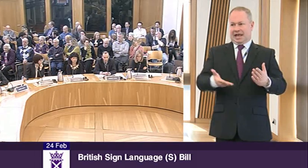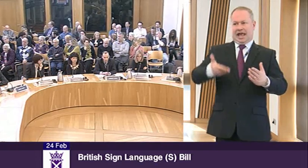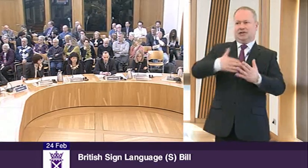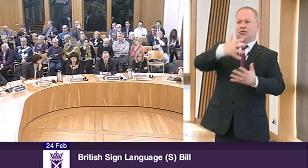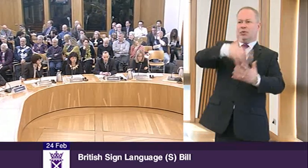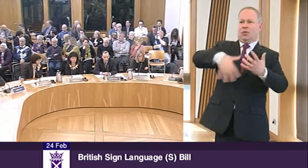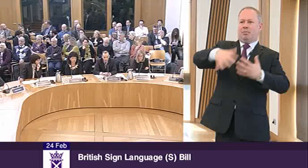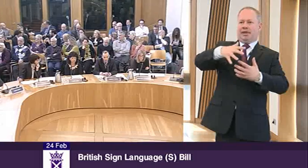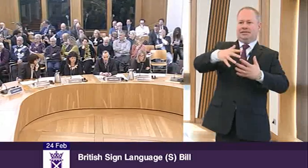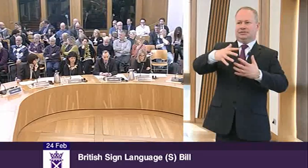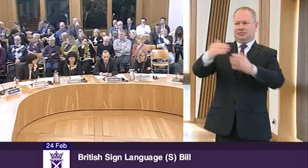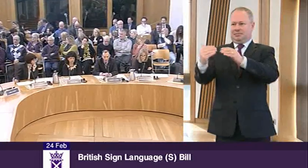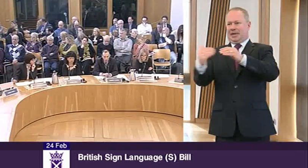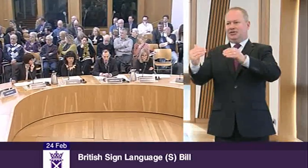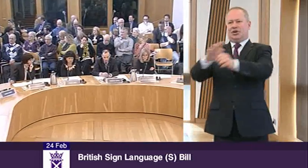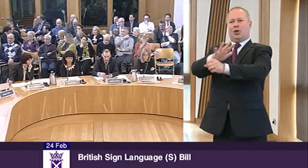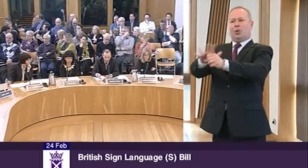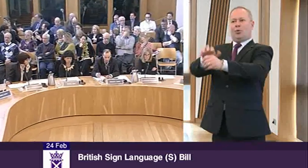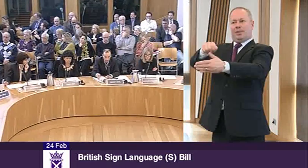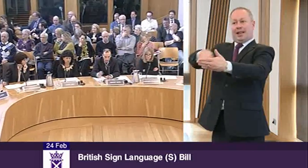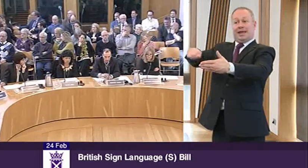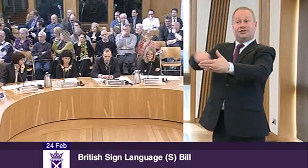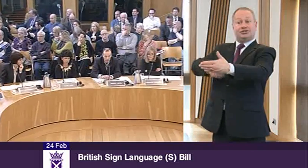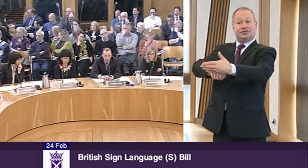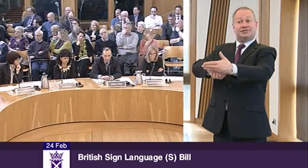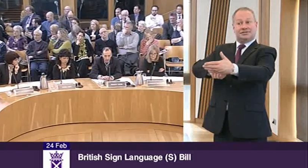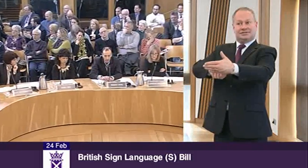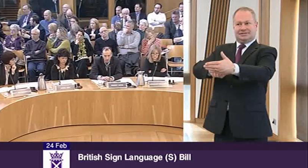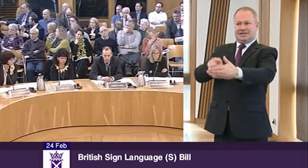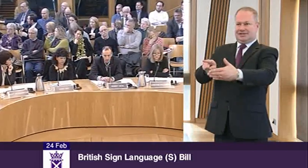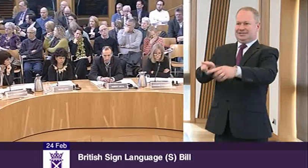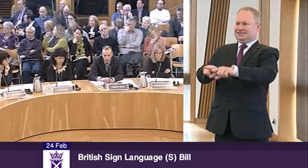complexity of fitting in with local elections and things like that, which have slightly